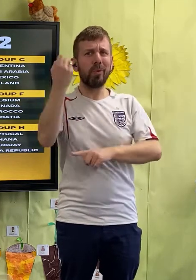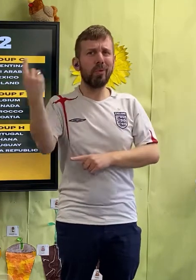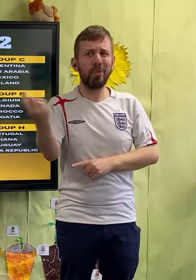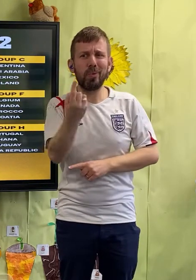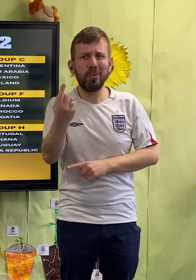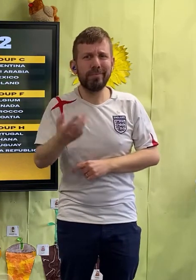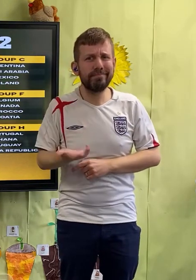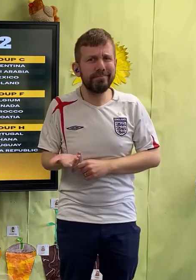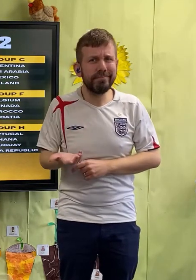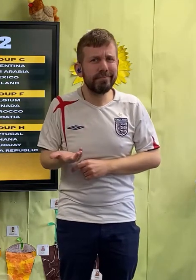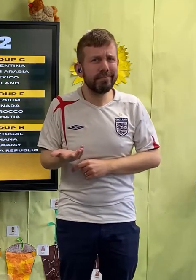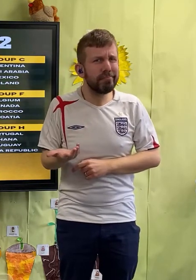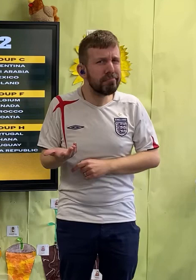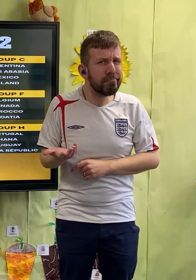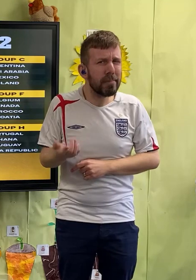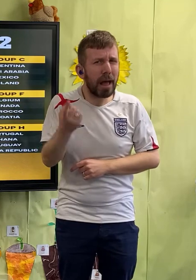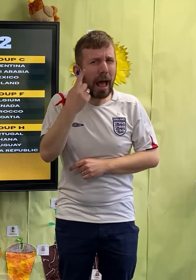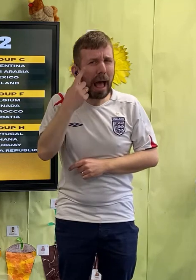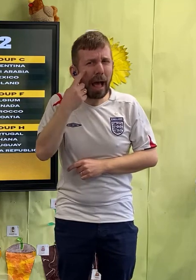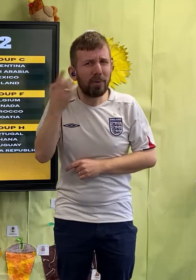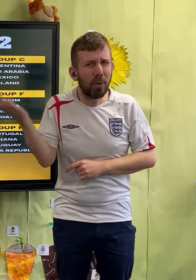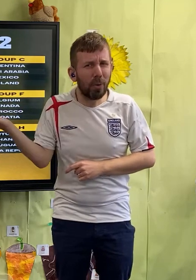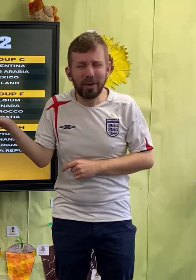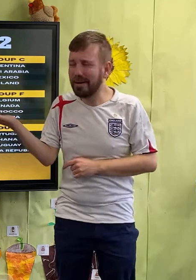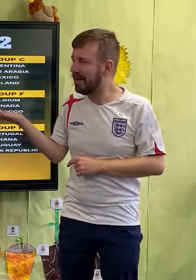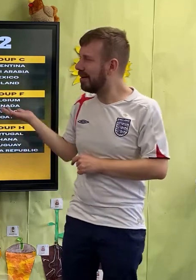Who won the last World Cup? Do you know? Have a look!